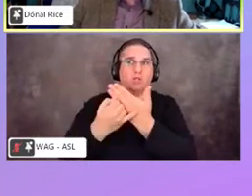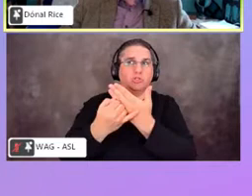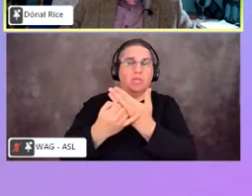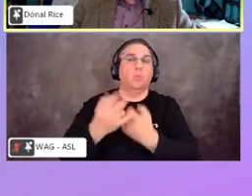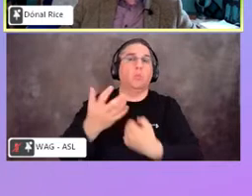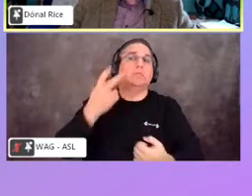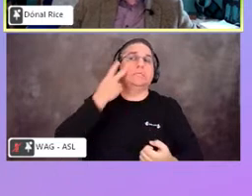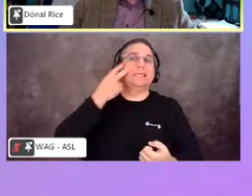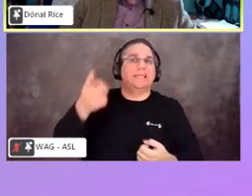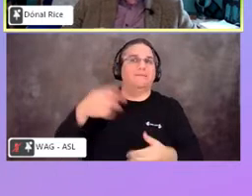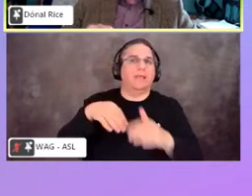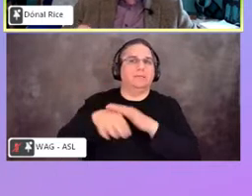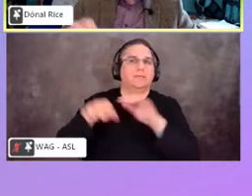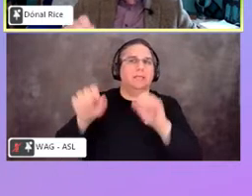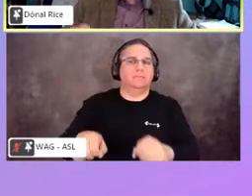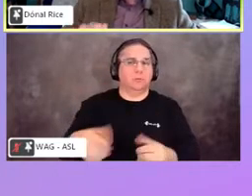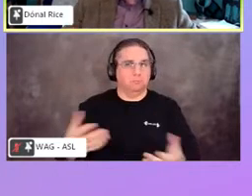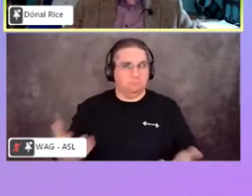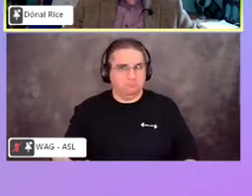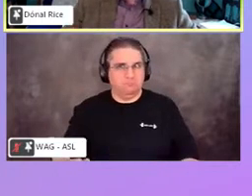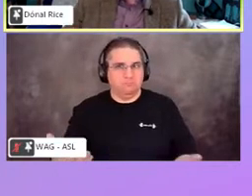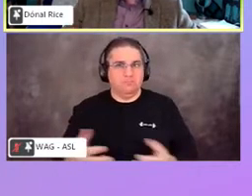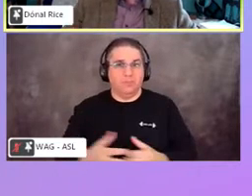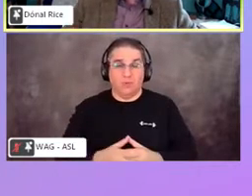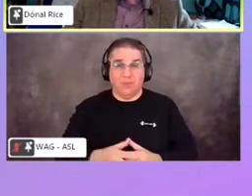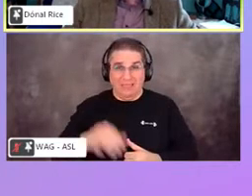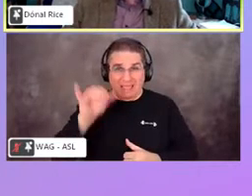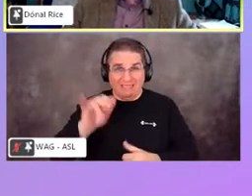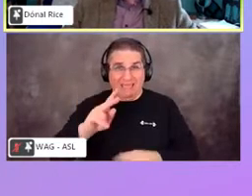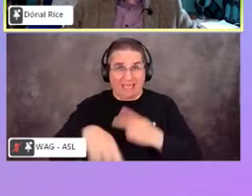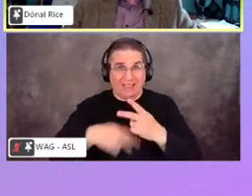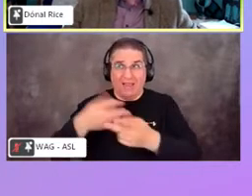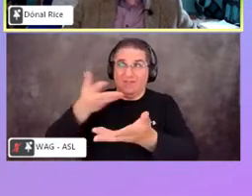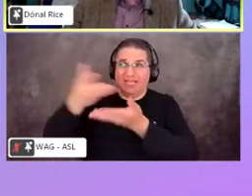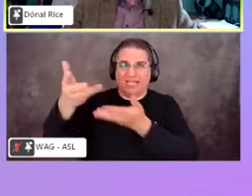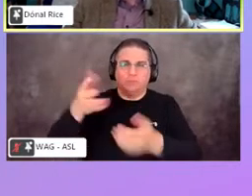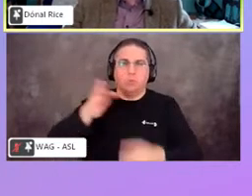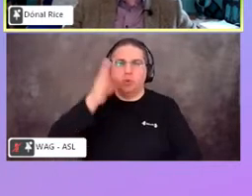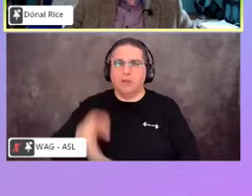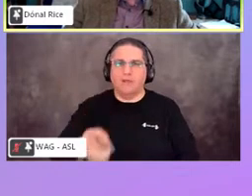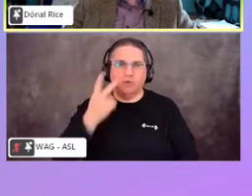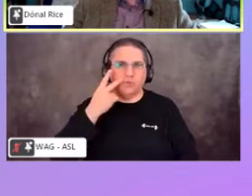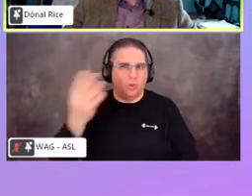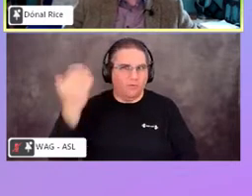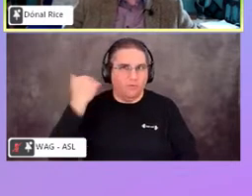the Irish civil service asking about the possibility to to meet discuss the accessibility of a new